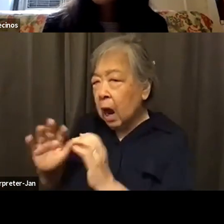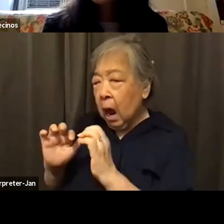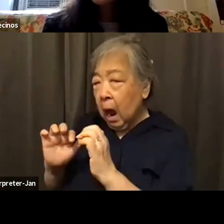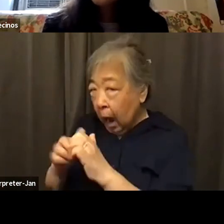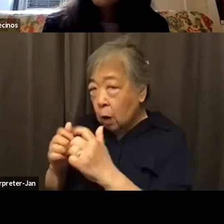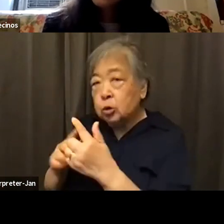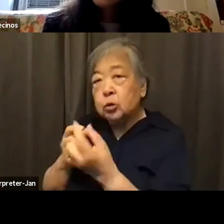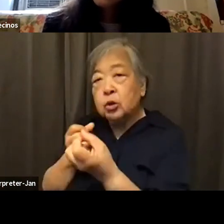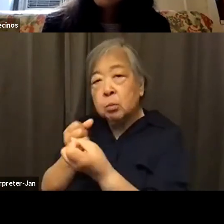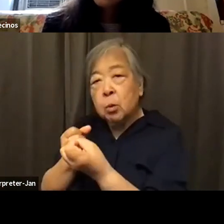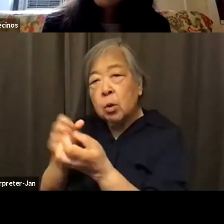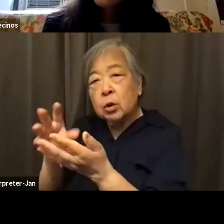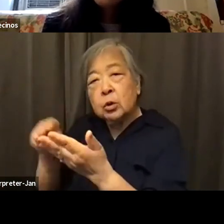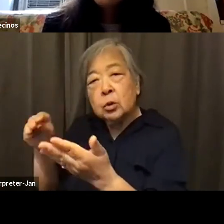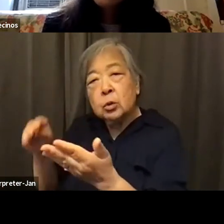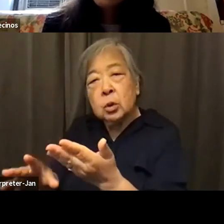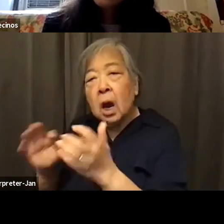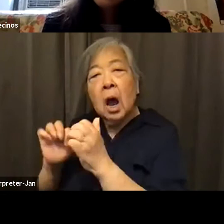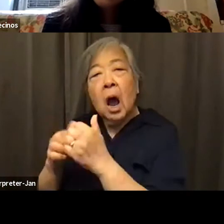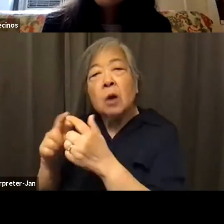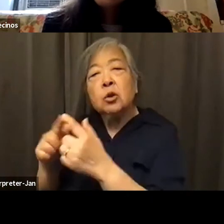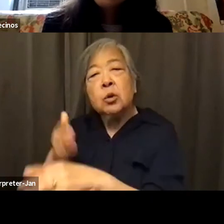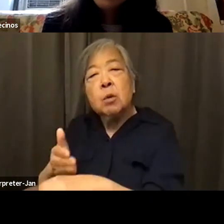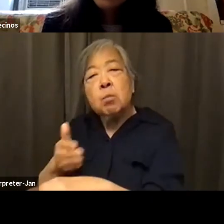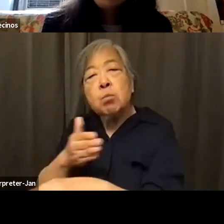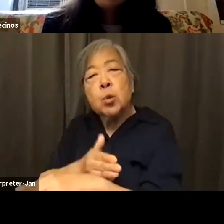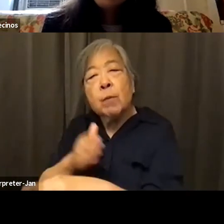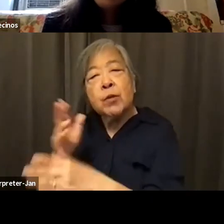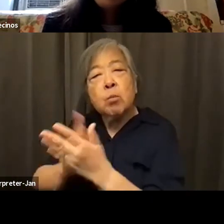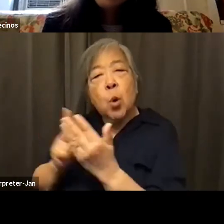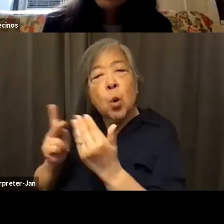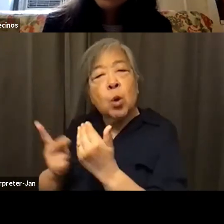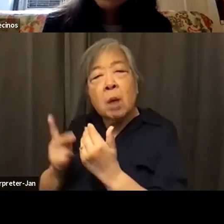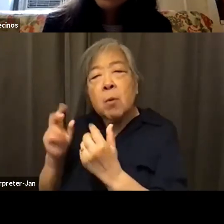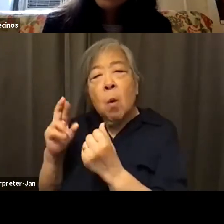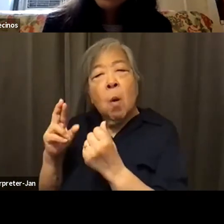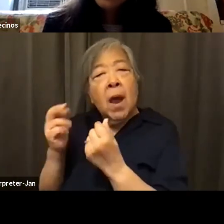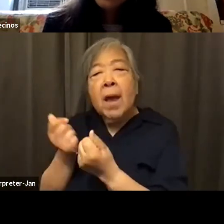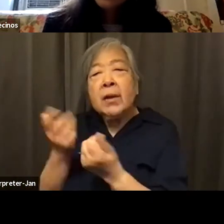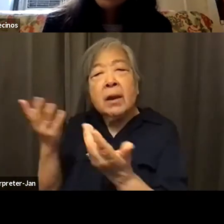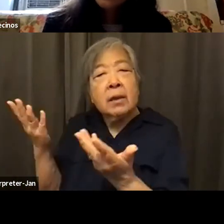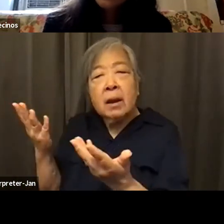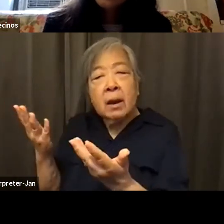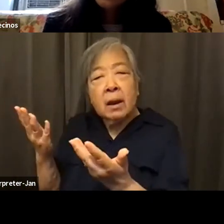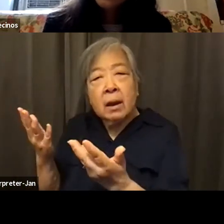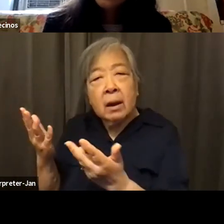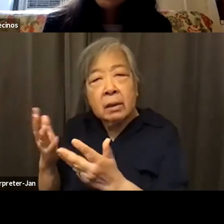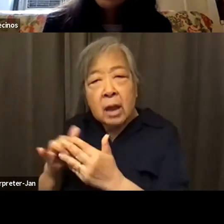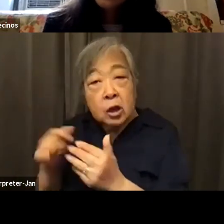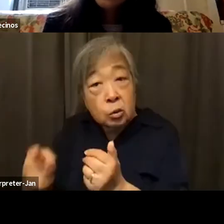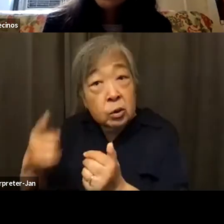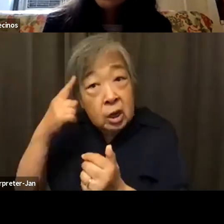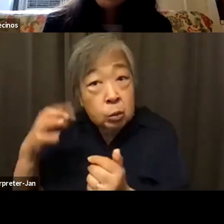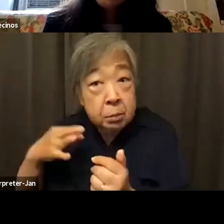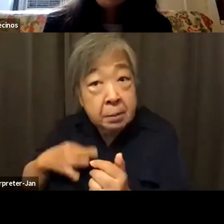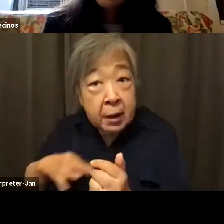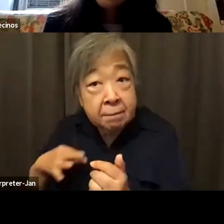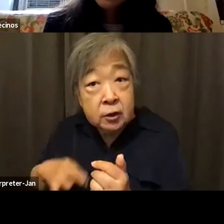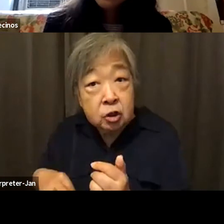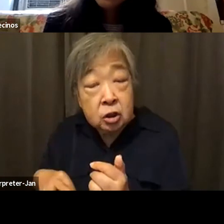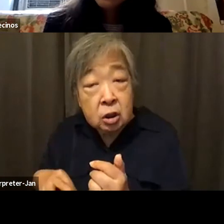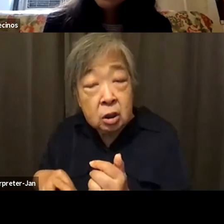or improving a program or anything that you think would be beneficial for the educator